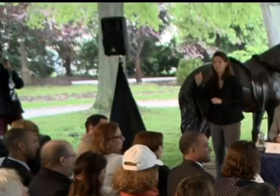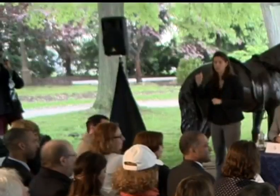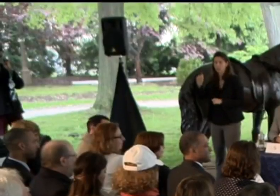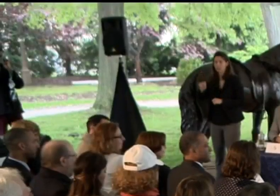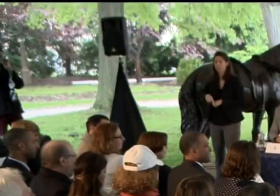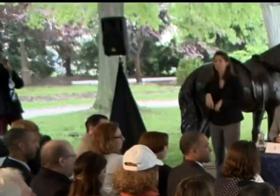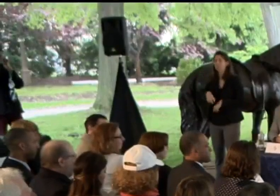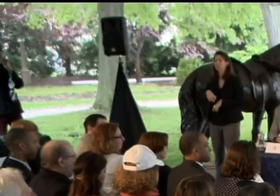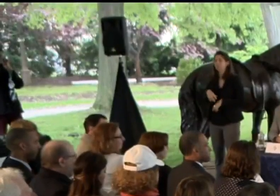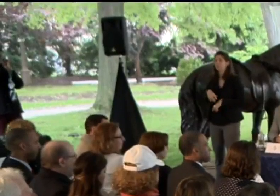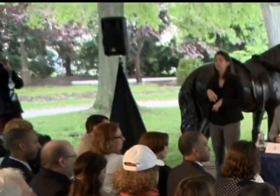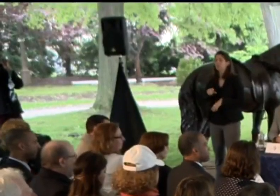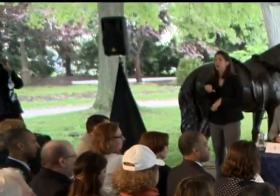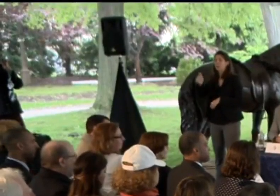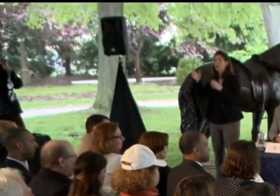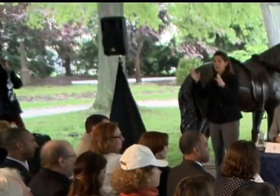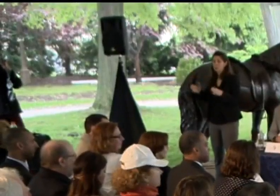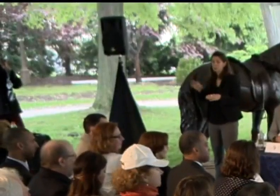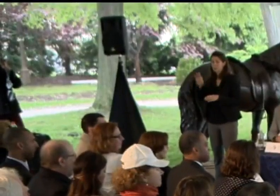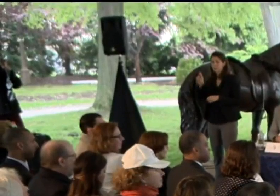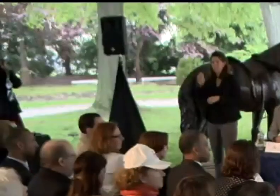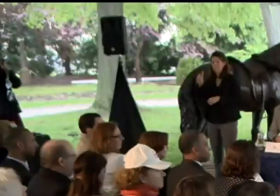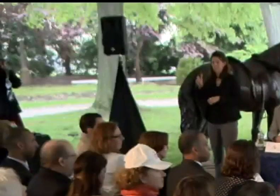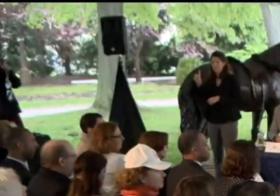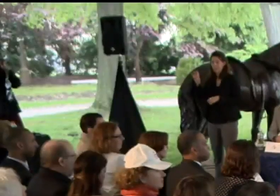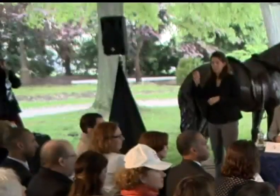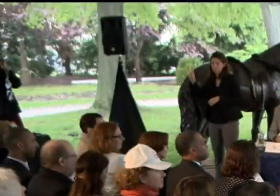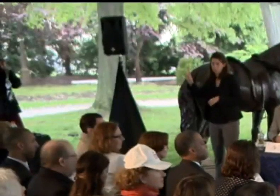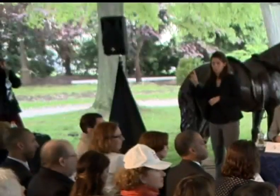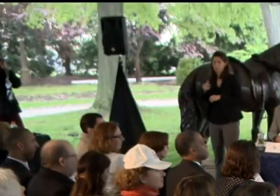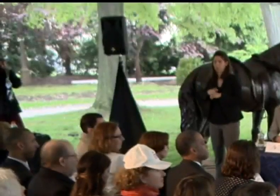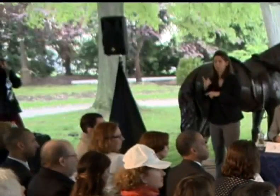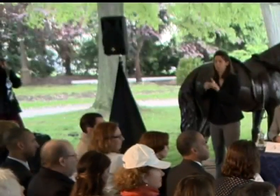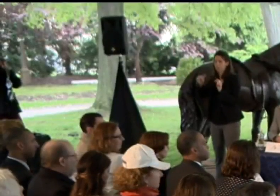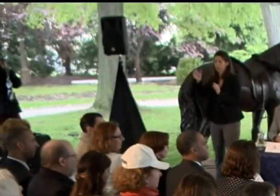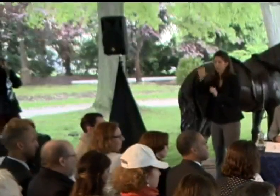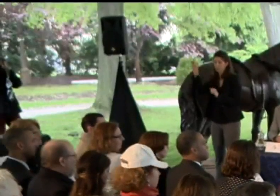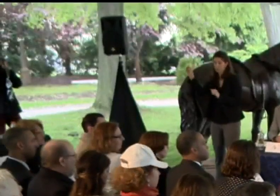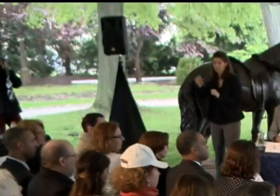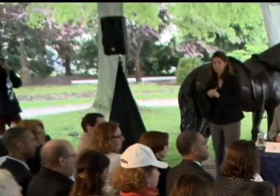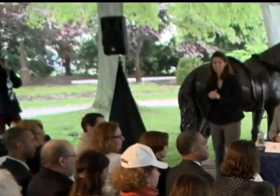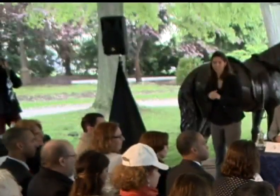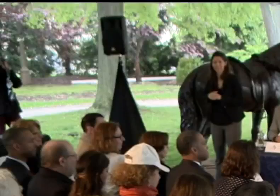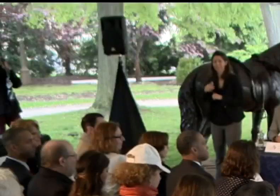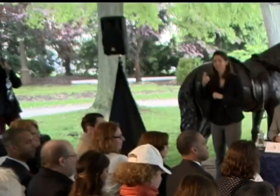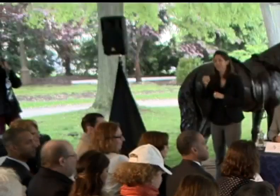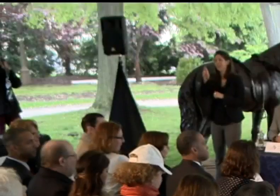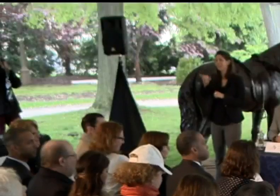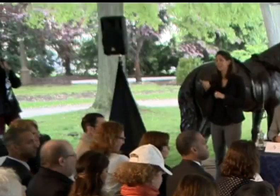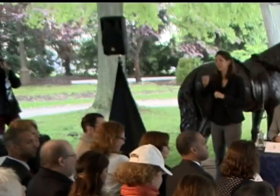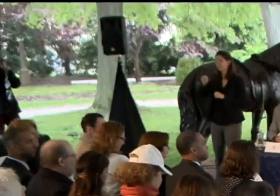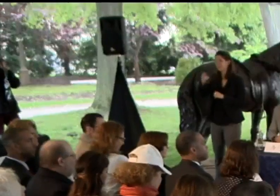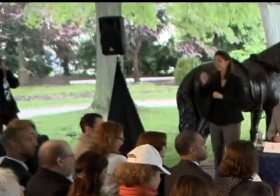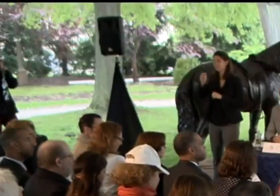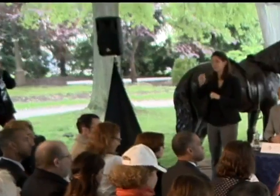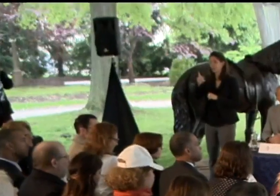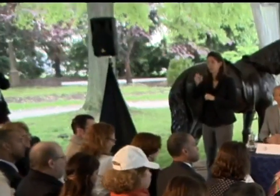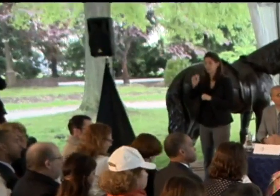MAY I ALSO RECOGNIZE PROFESSOR VIETTE DEN WHO